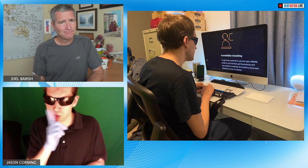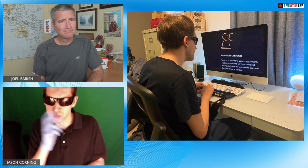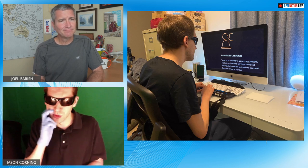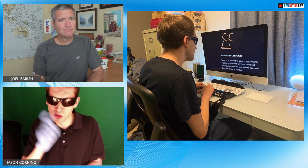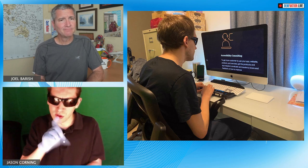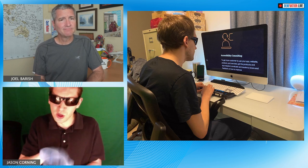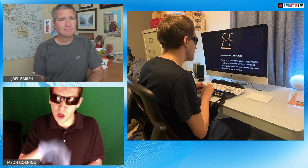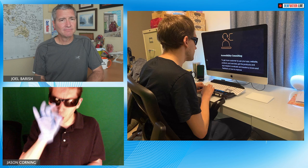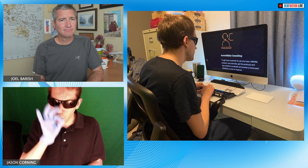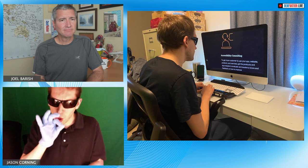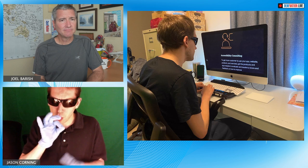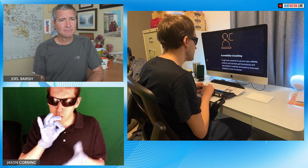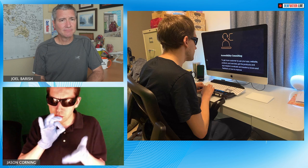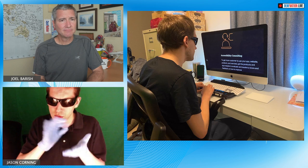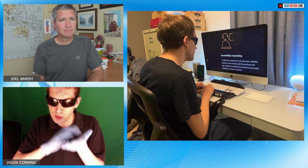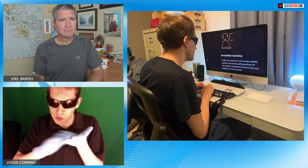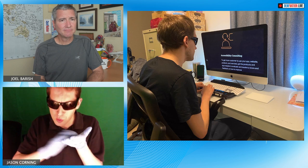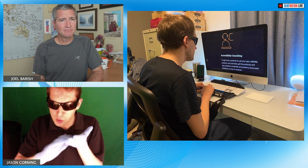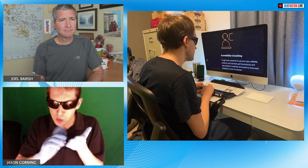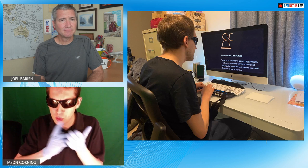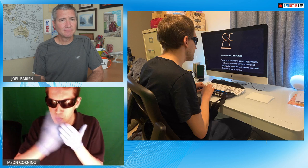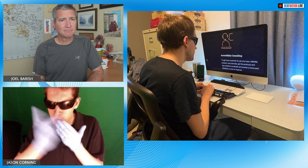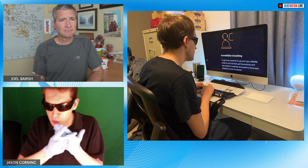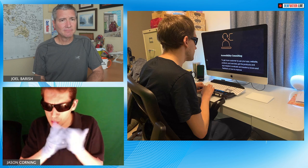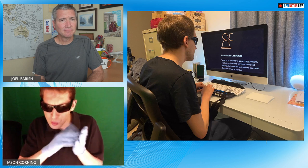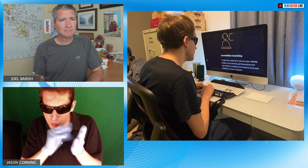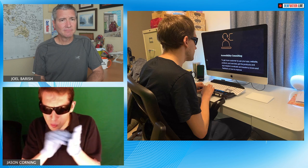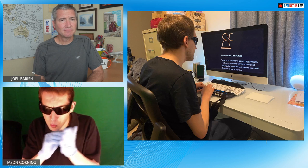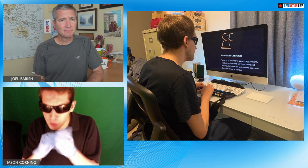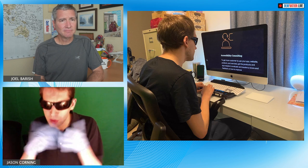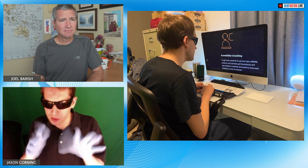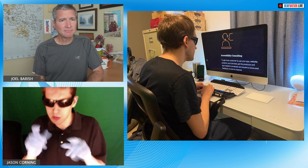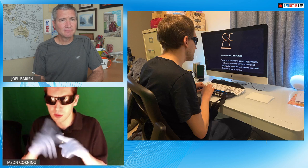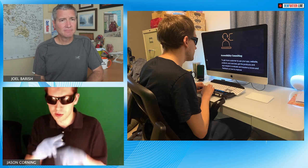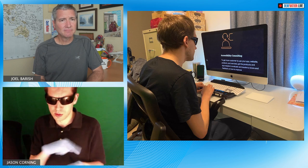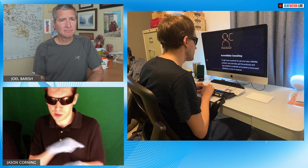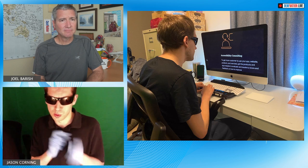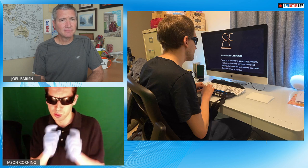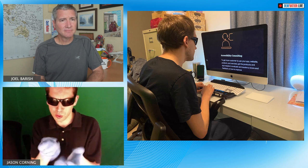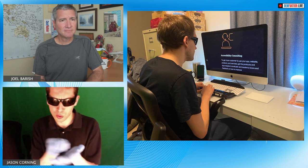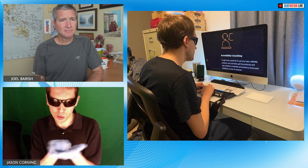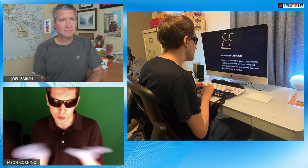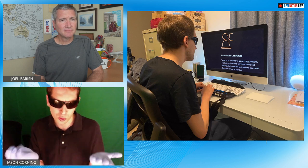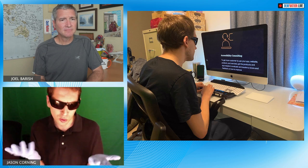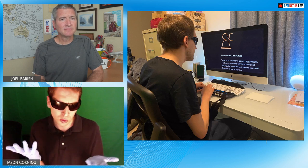DeafBlind need to find a Braille program first and learn then they qualifiy for equipment